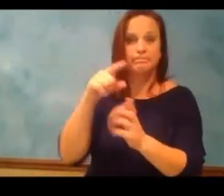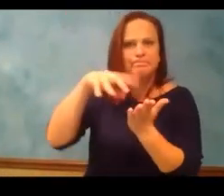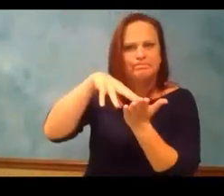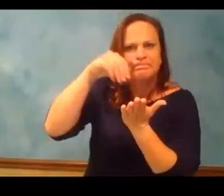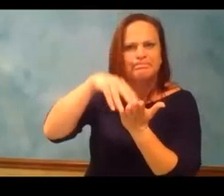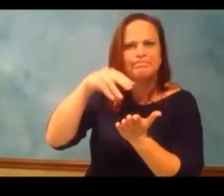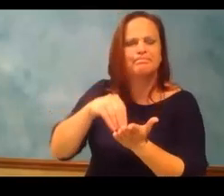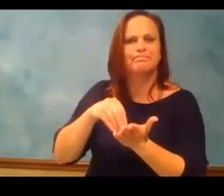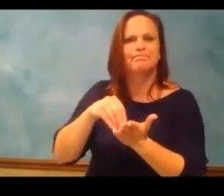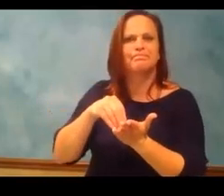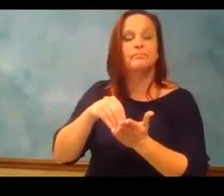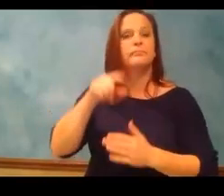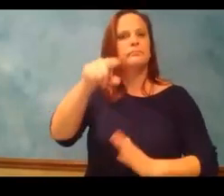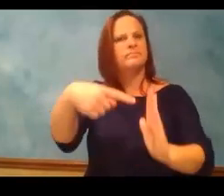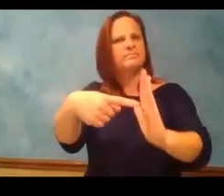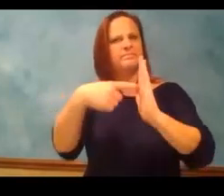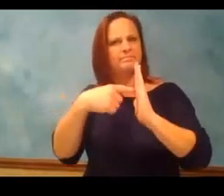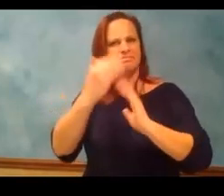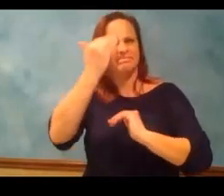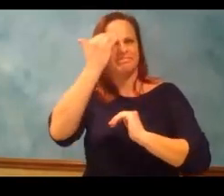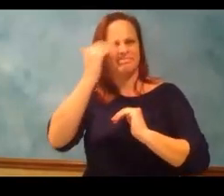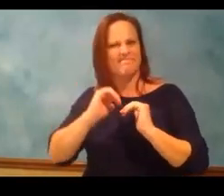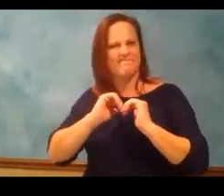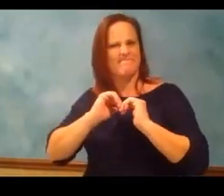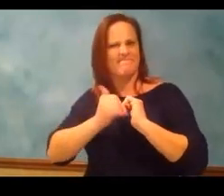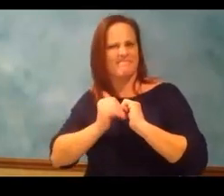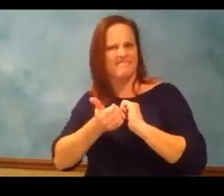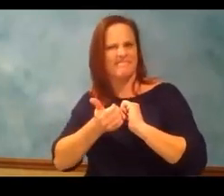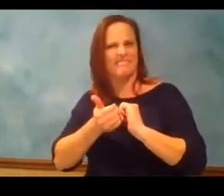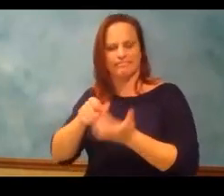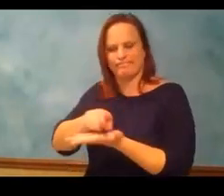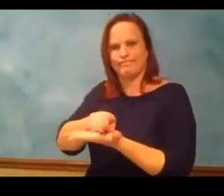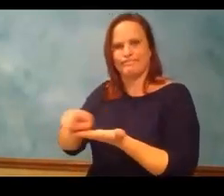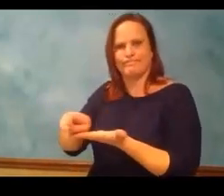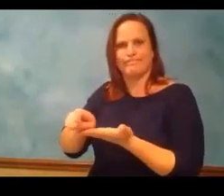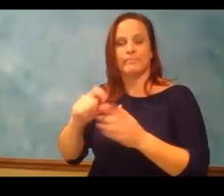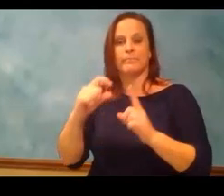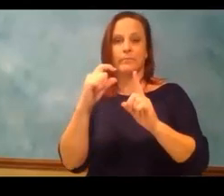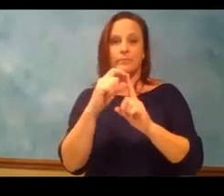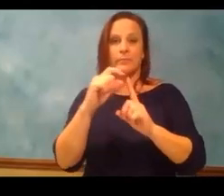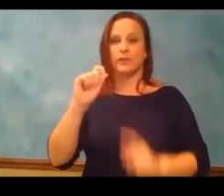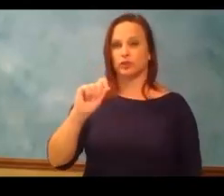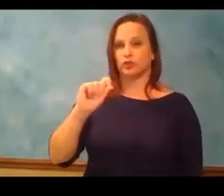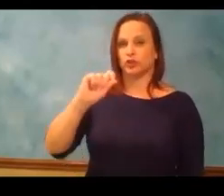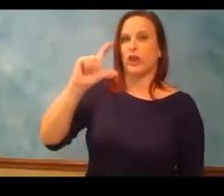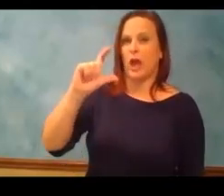As you're learning vocab, you're going to show us that you've learned the vocab